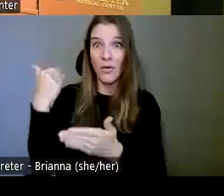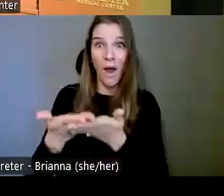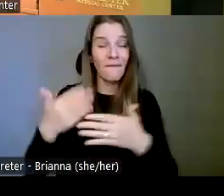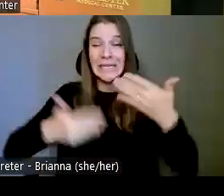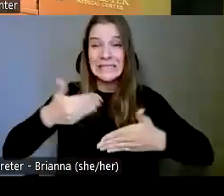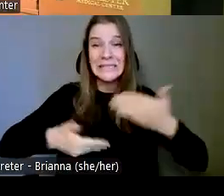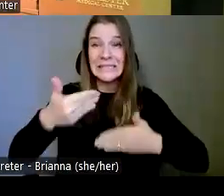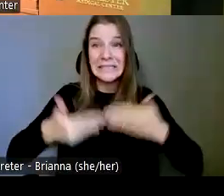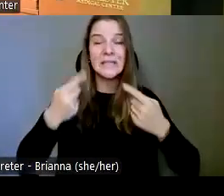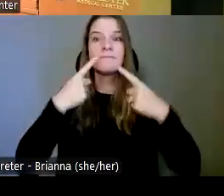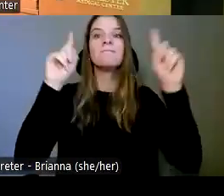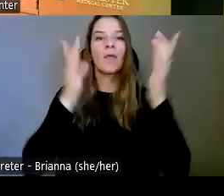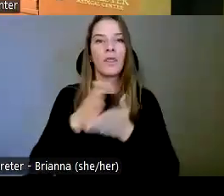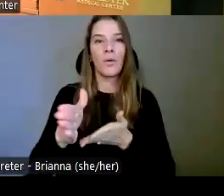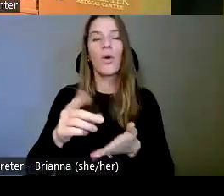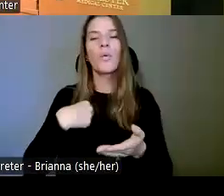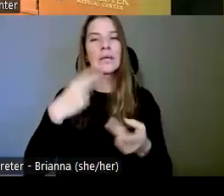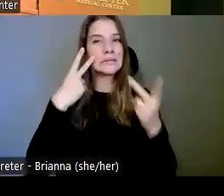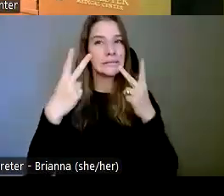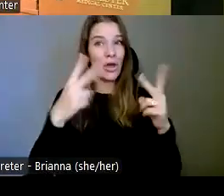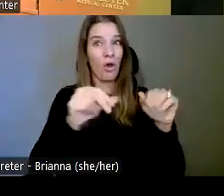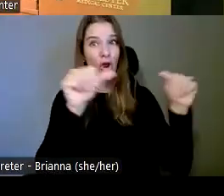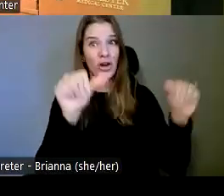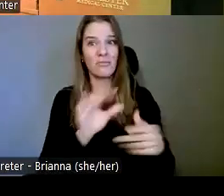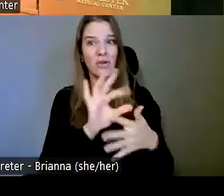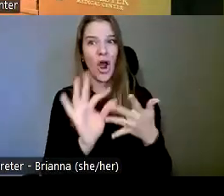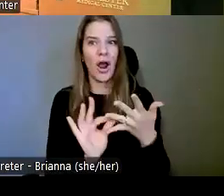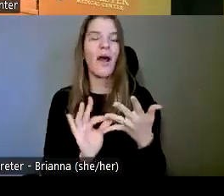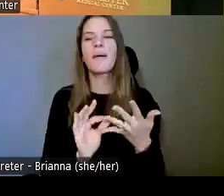through actually the architecture. We actually I was probably more extreme than I am now,